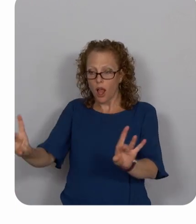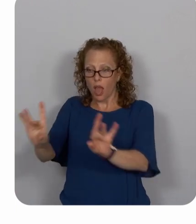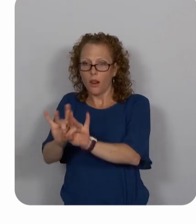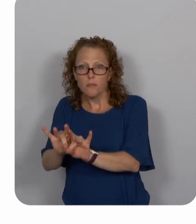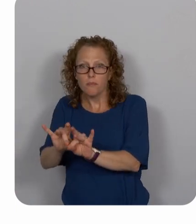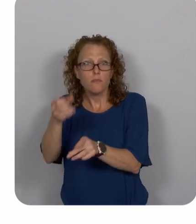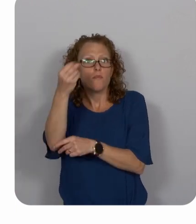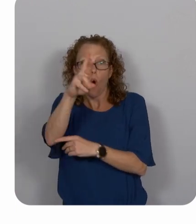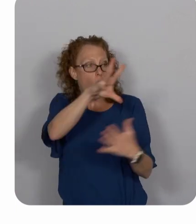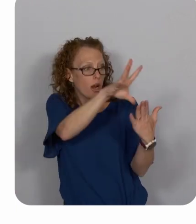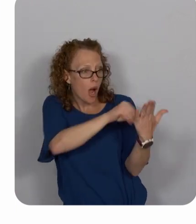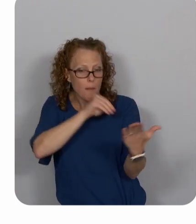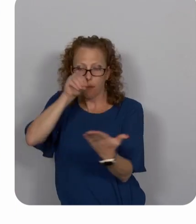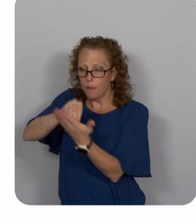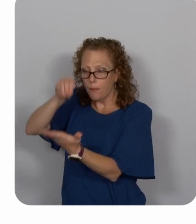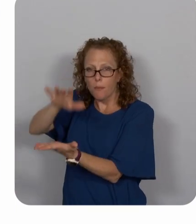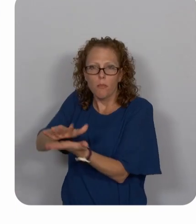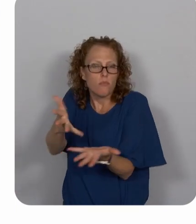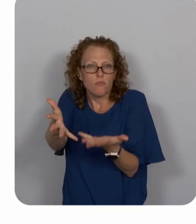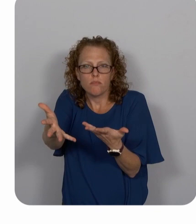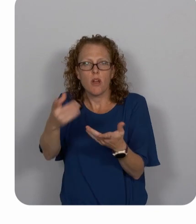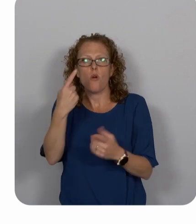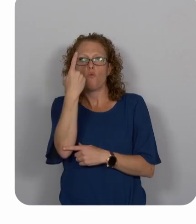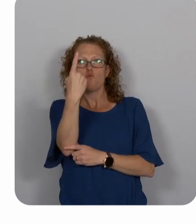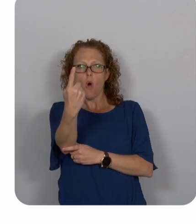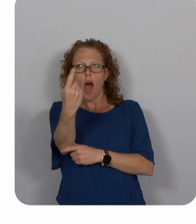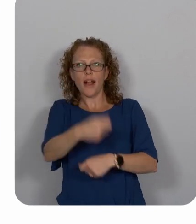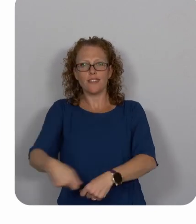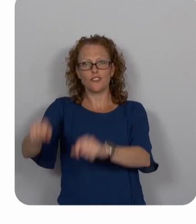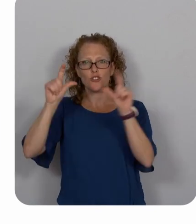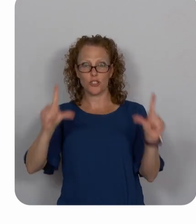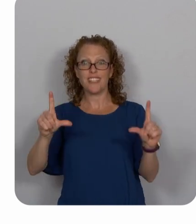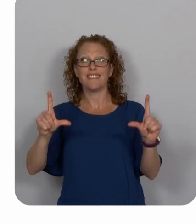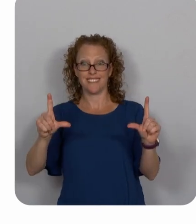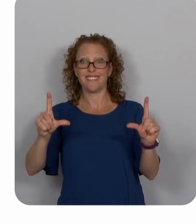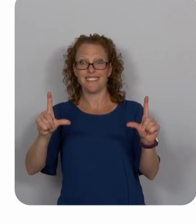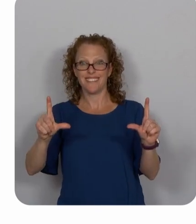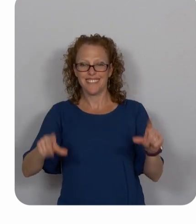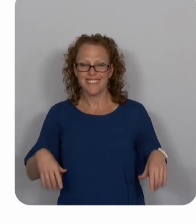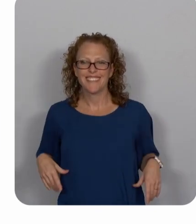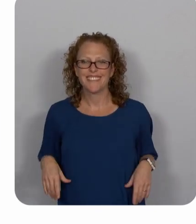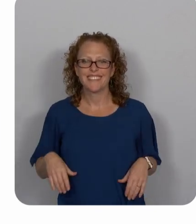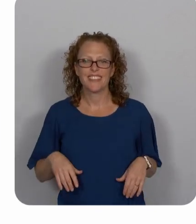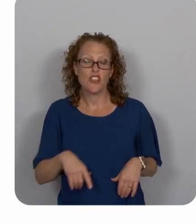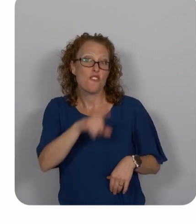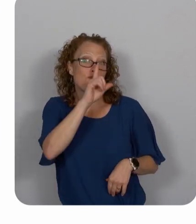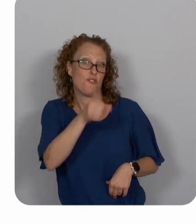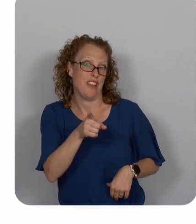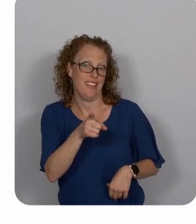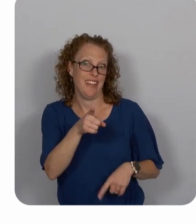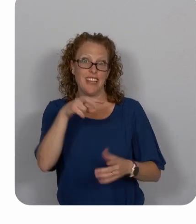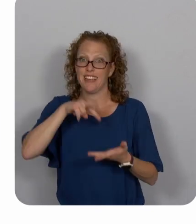However, the true power of the Timeline Editor comes in its ability to work with traditional animations